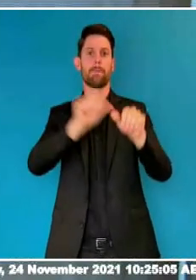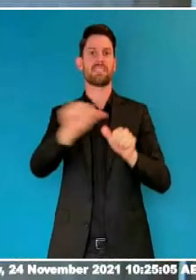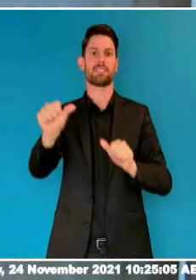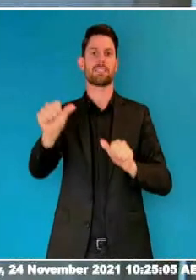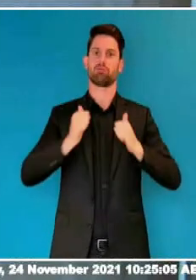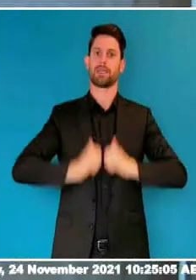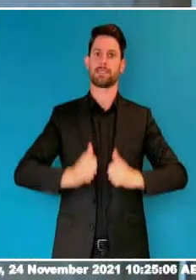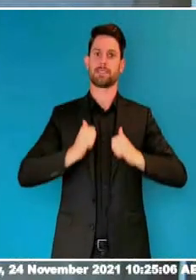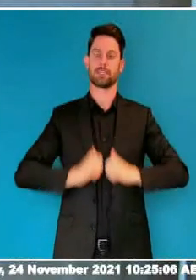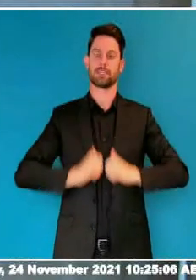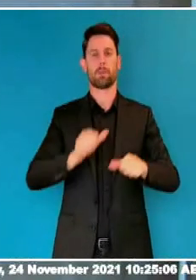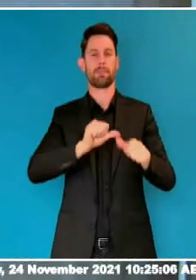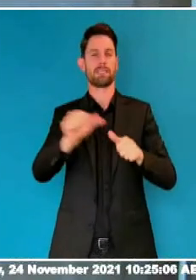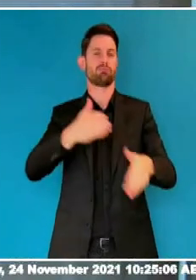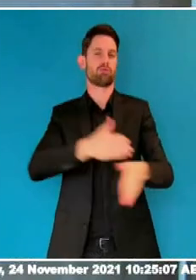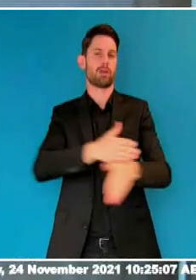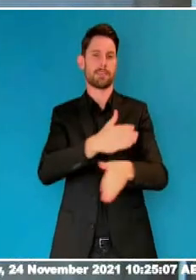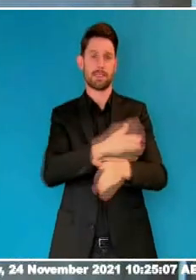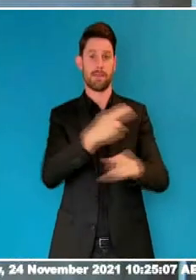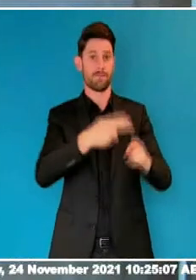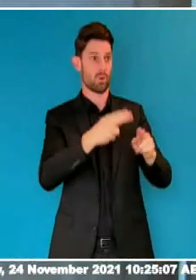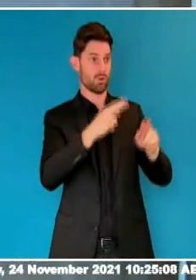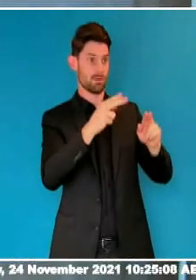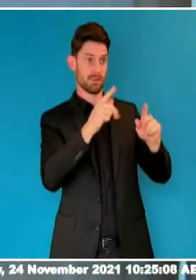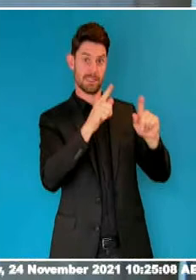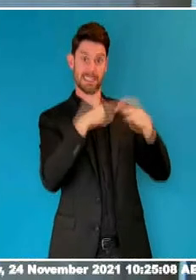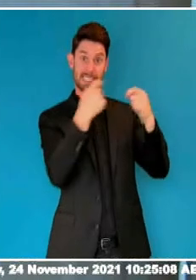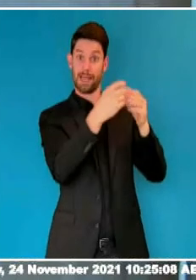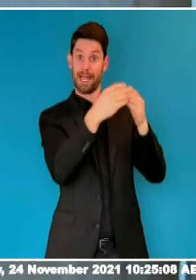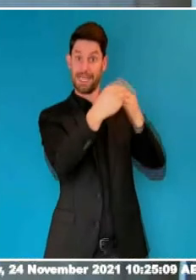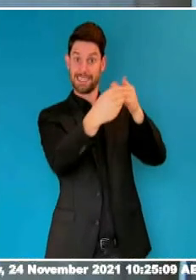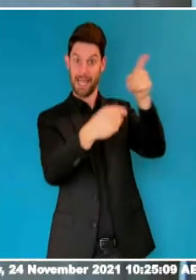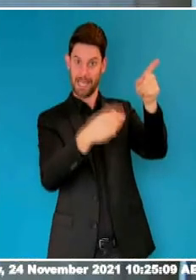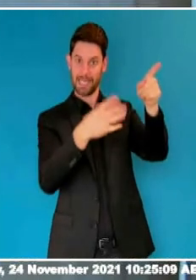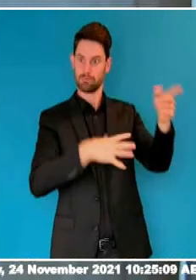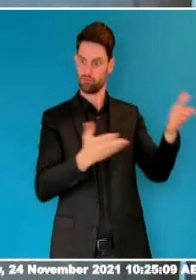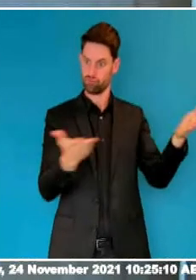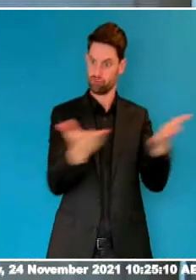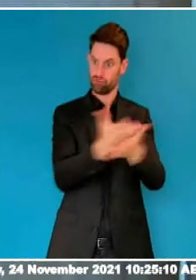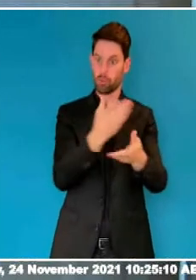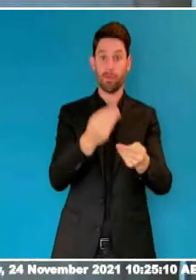having a conversation with team members every month to inquire if they need any